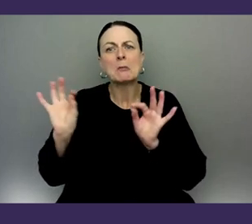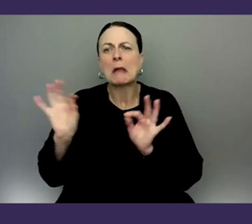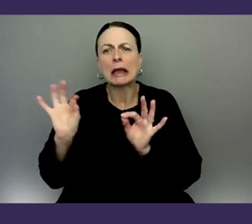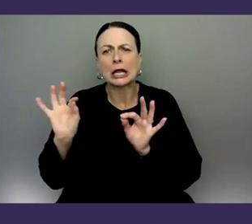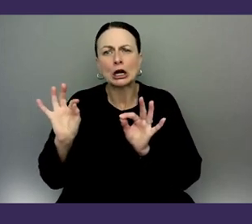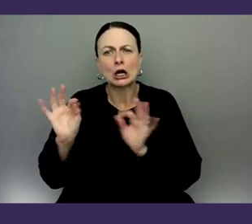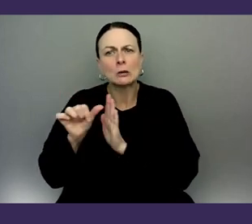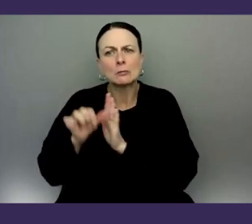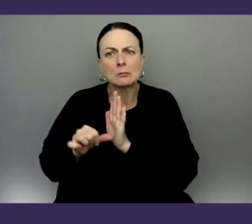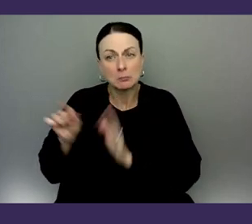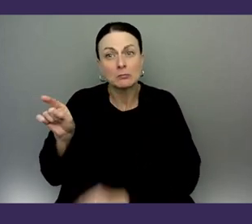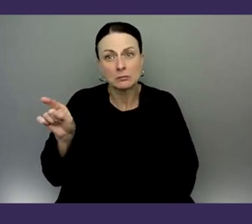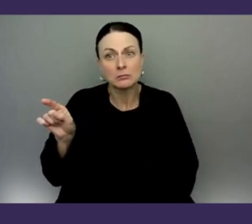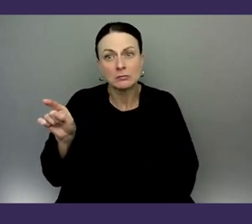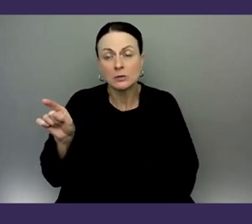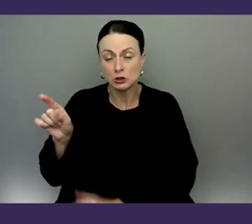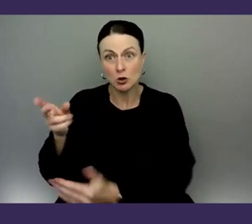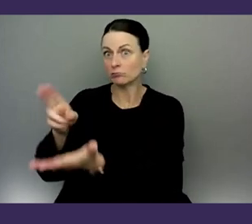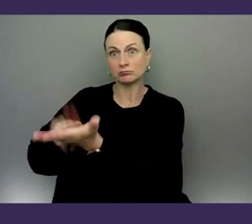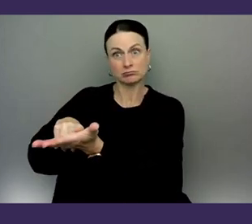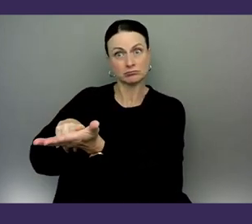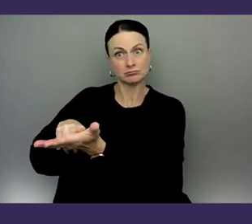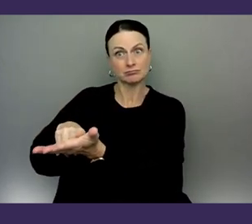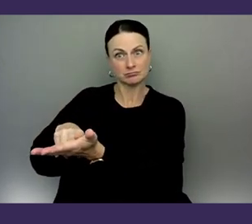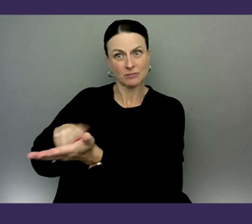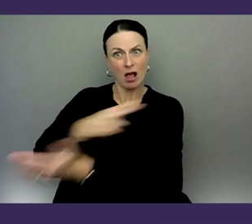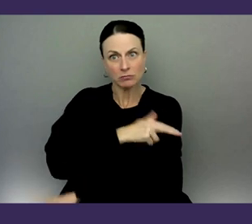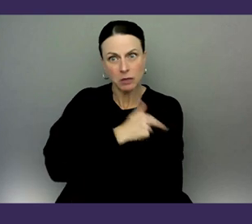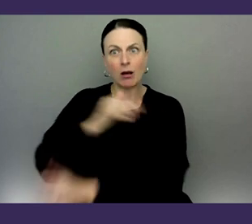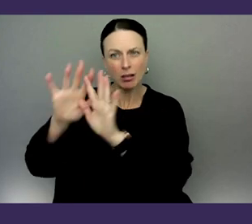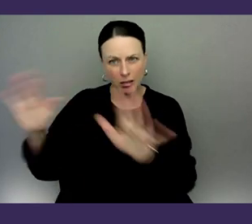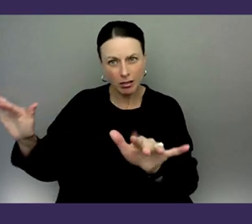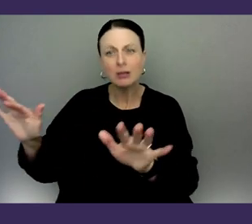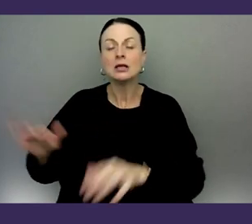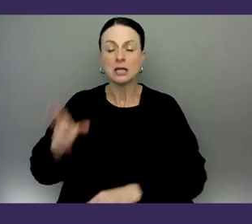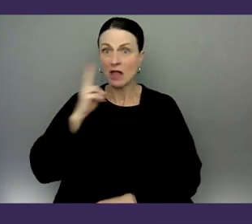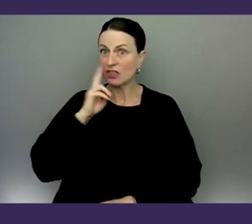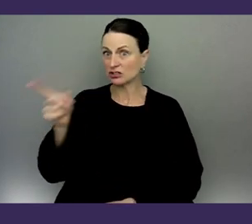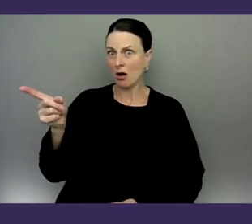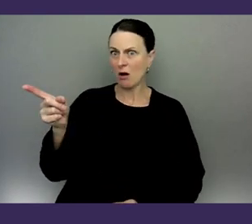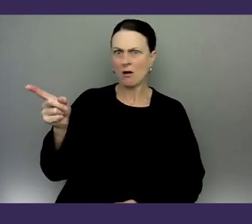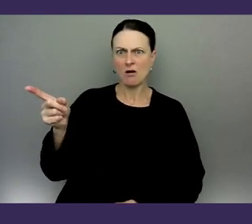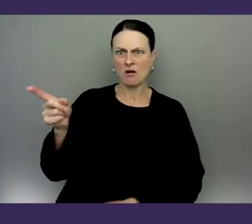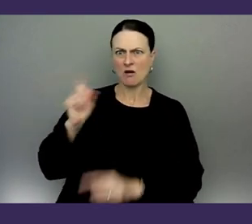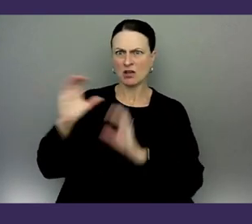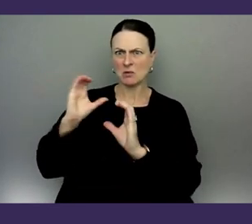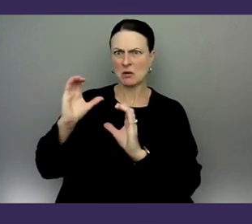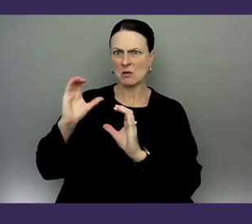I said, we go and register her. Of course they're gonna ask when they see that she's not able to communicate verbally.